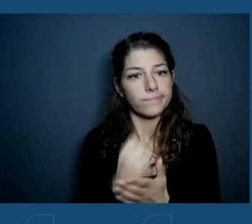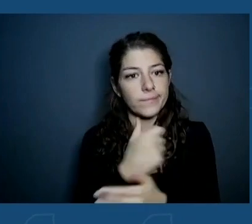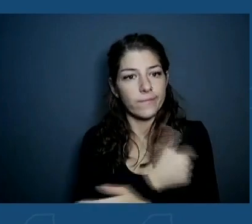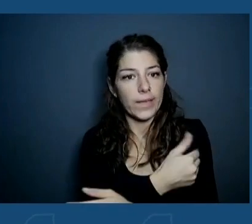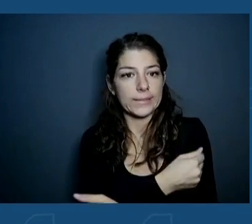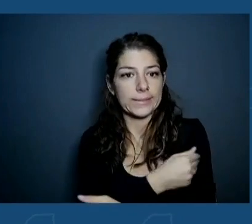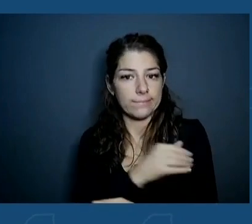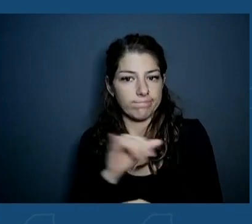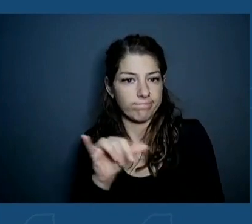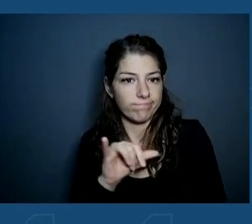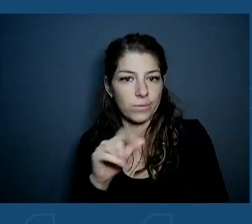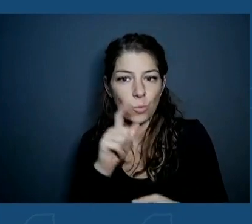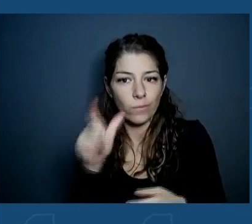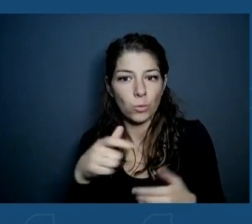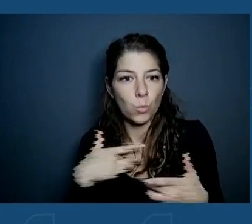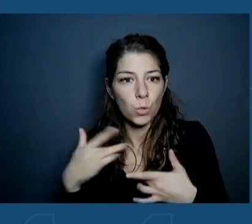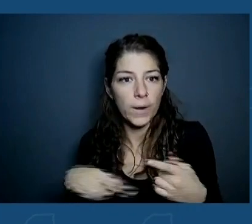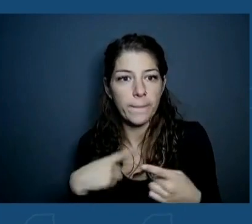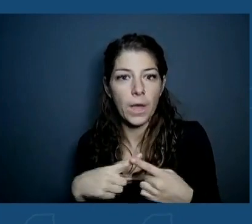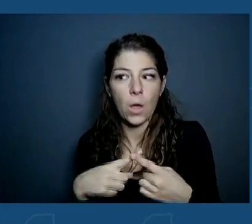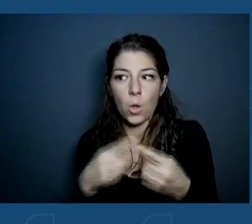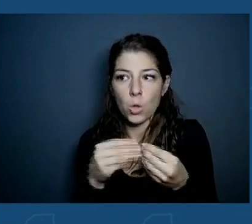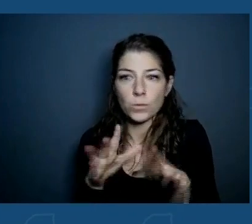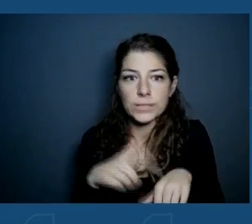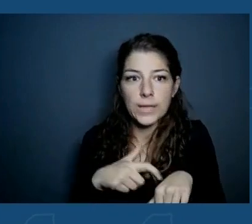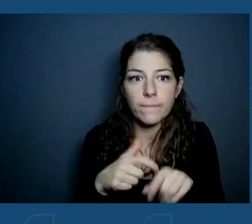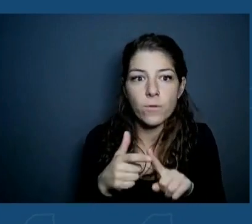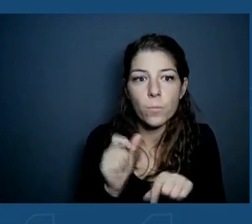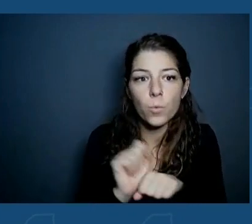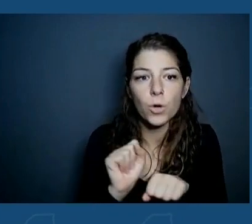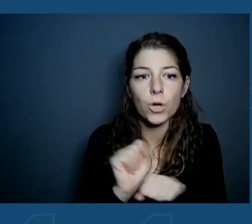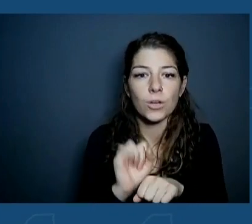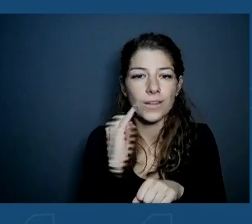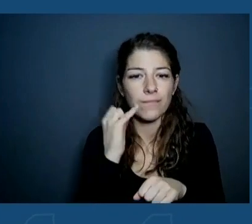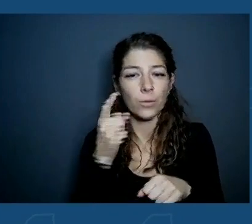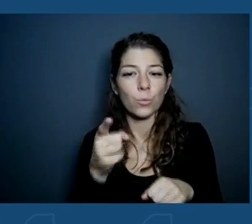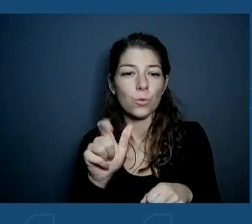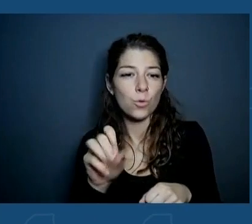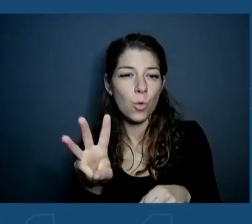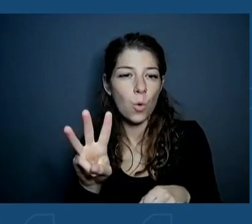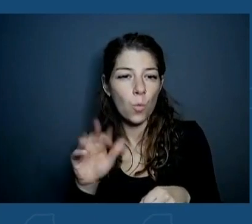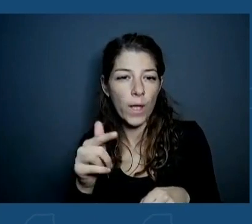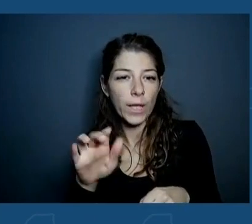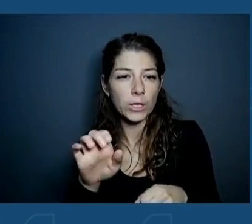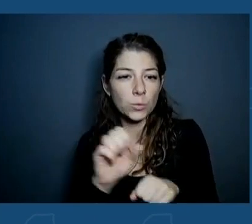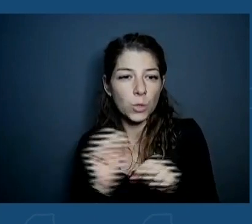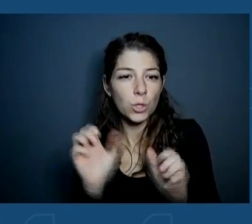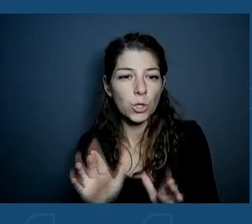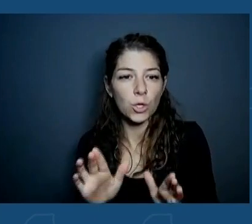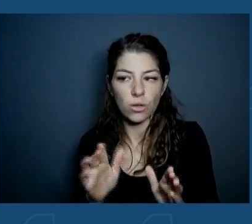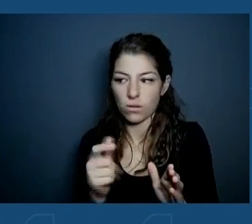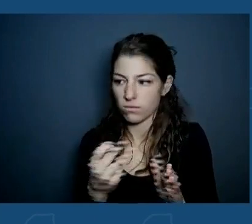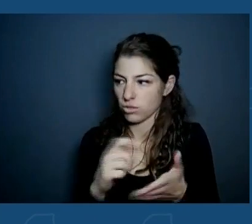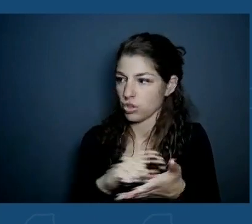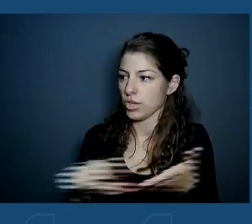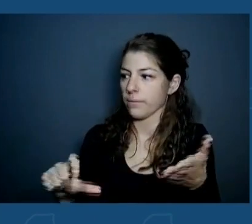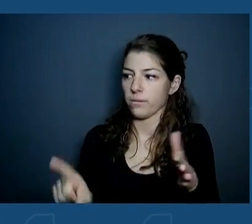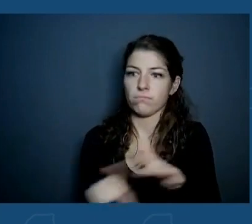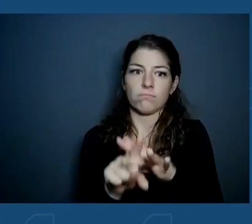HEALTH MAINTENANCE EVERY FALL THIS IS THE NEW NORMAL. NOT TO BE AFRAID OF IT, BUT GET THE VACCINE LIKE YOU WOULD YOU